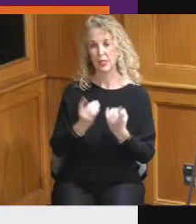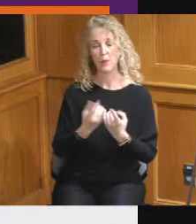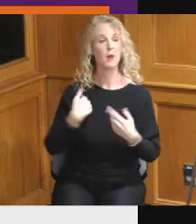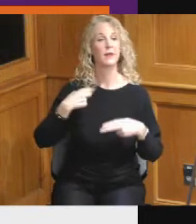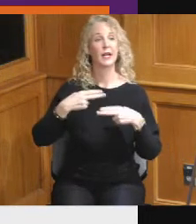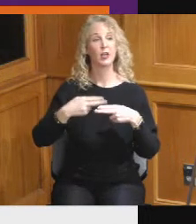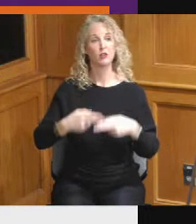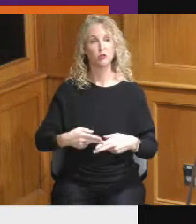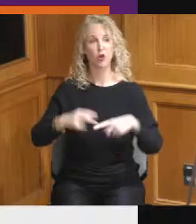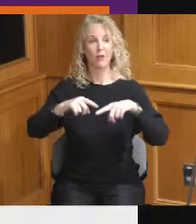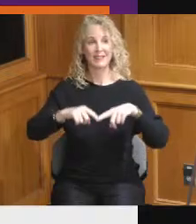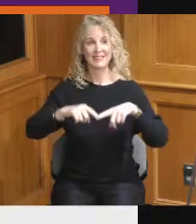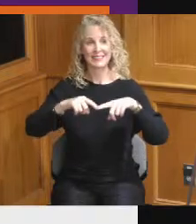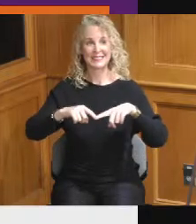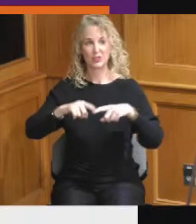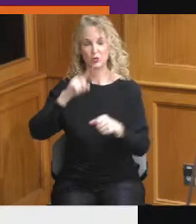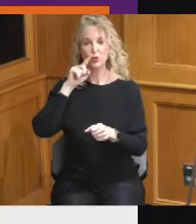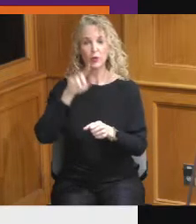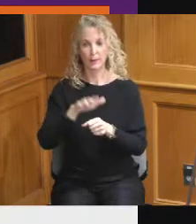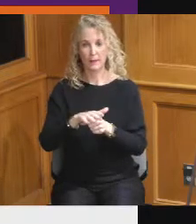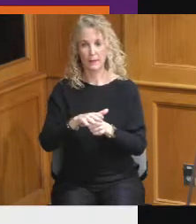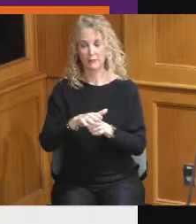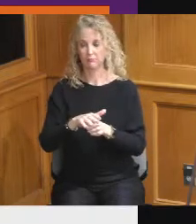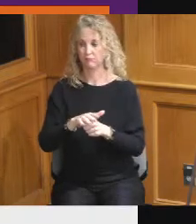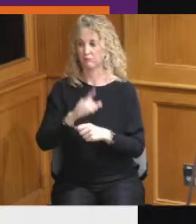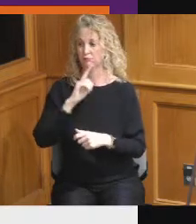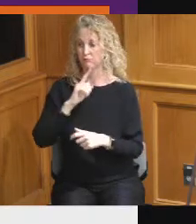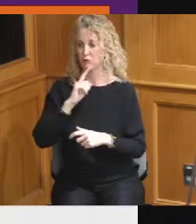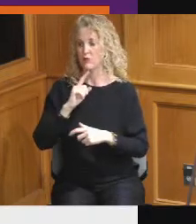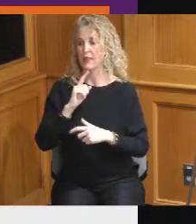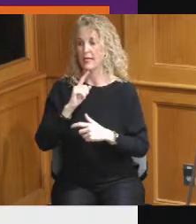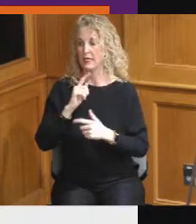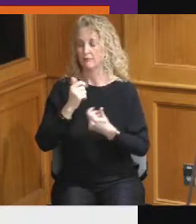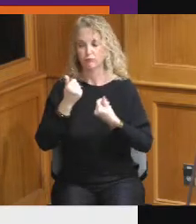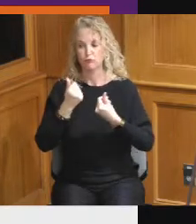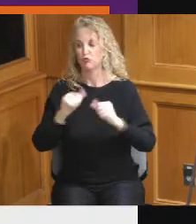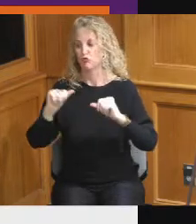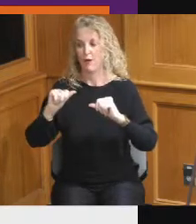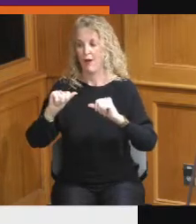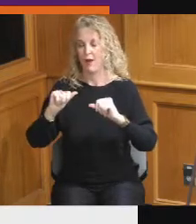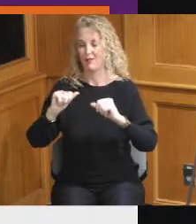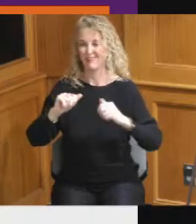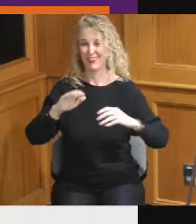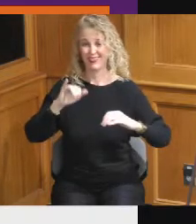to projects that maximize the chance trying to get at that problem of getting these competitive